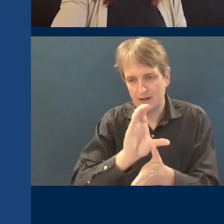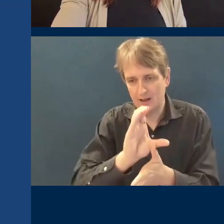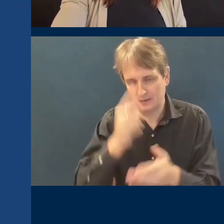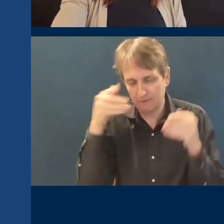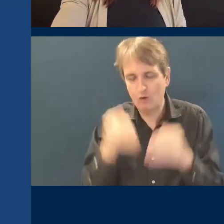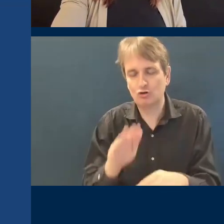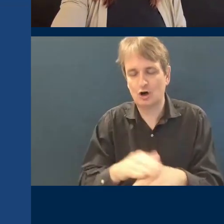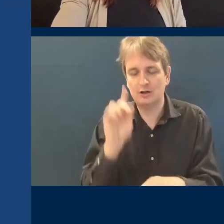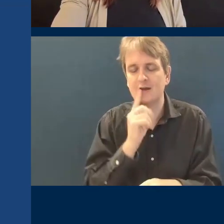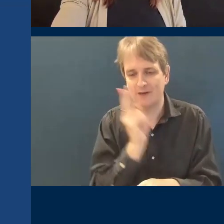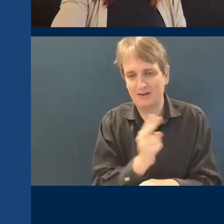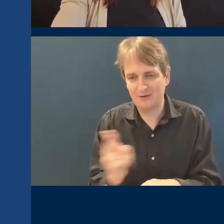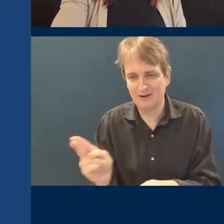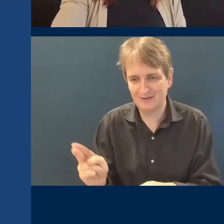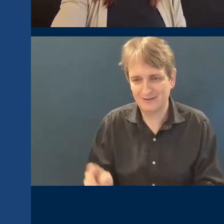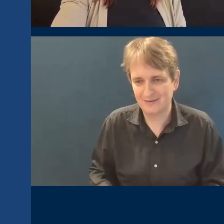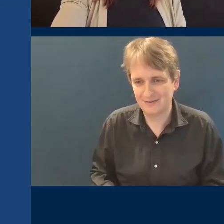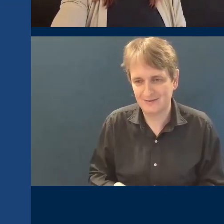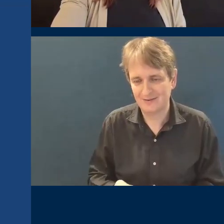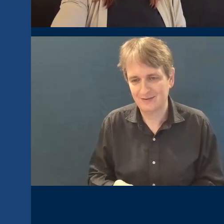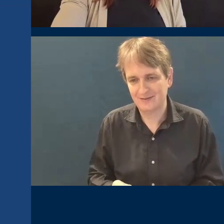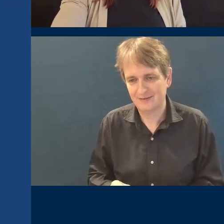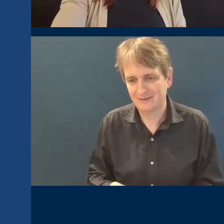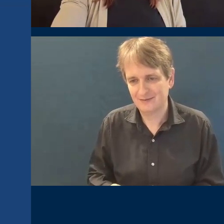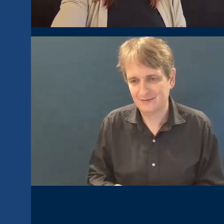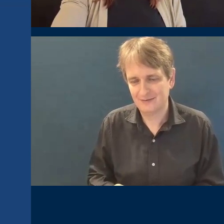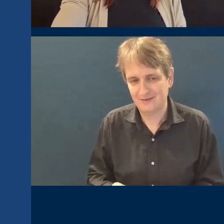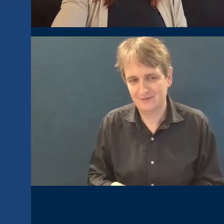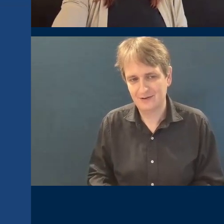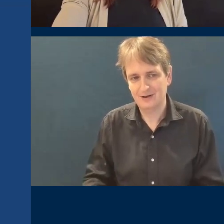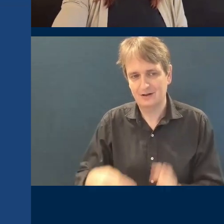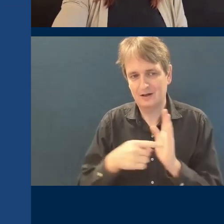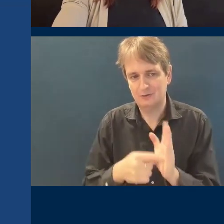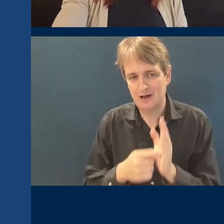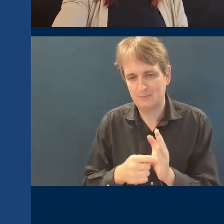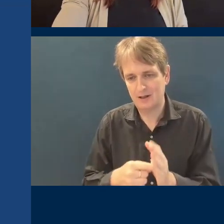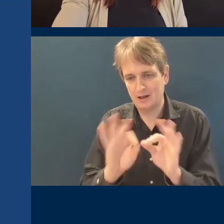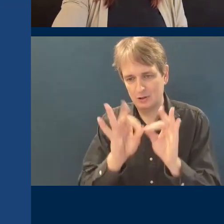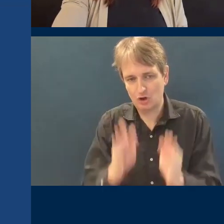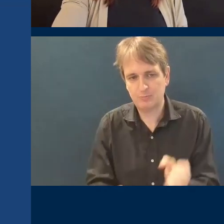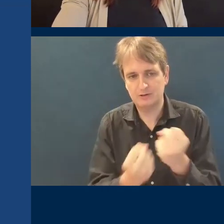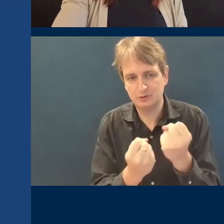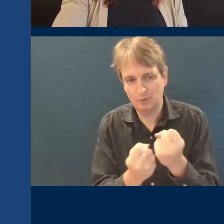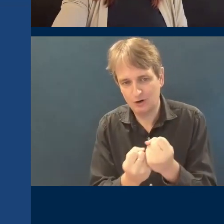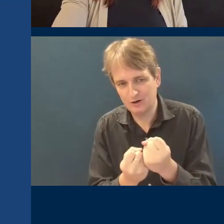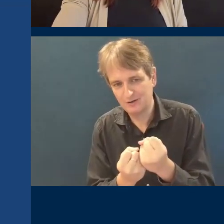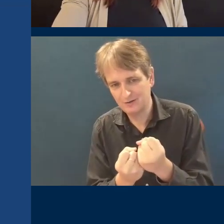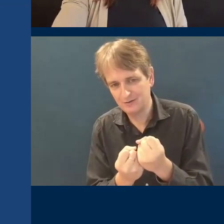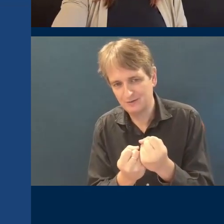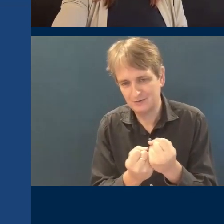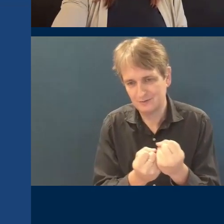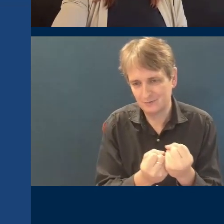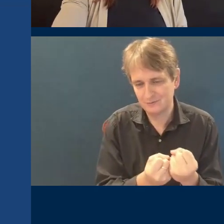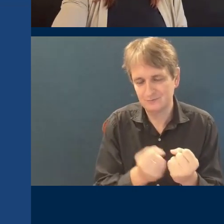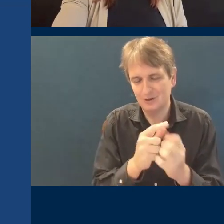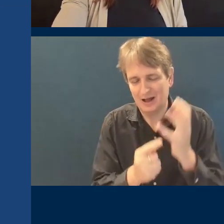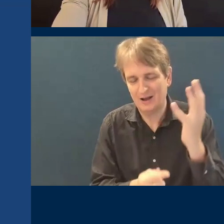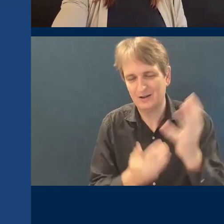but accessibility is focused on, especially for deaf and hard of hearing accessibility for these. So, for example, interpreter support.